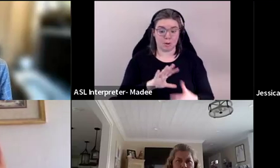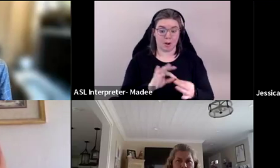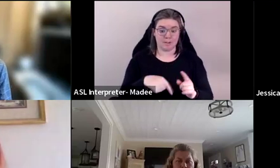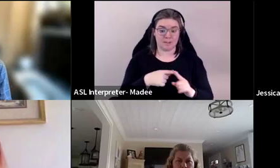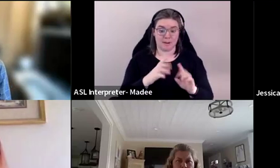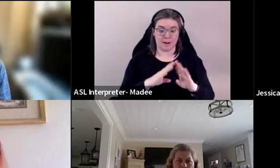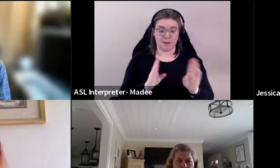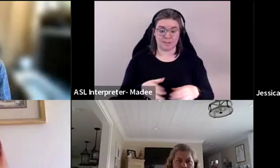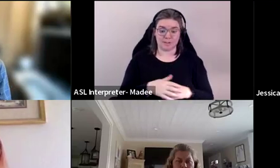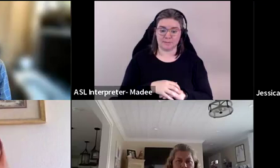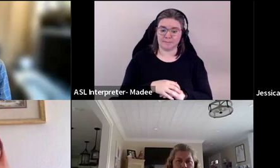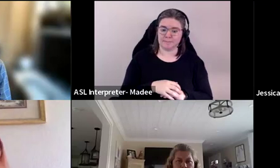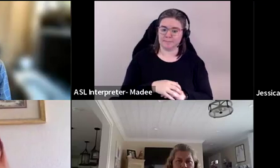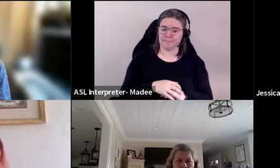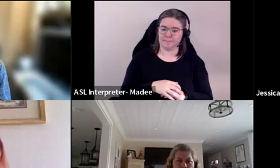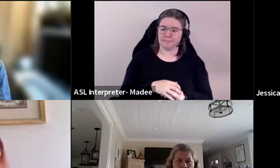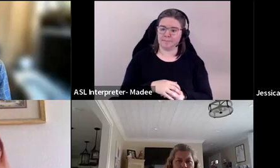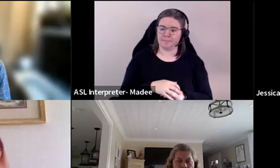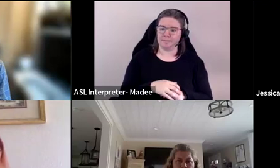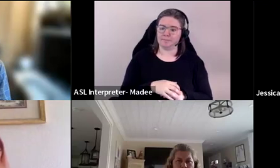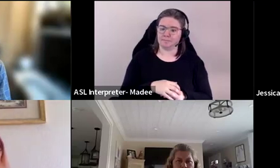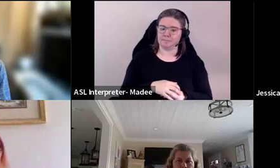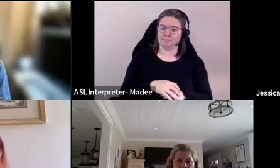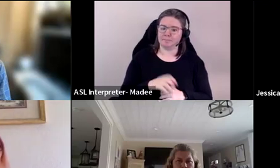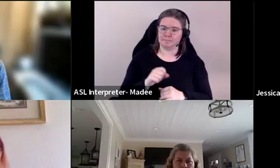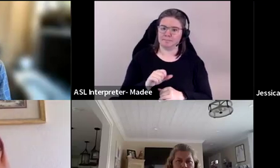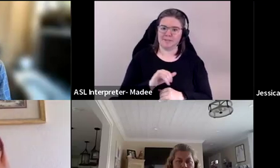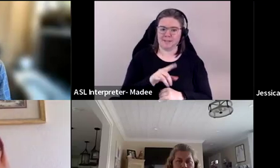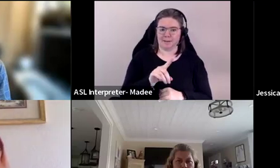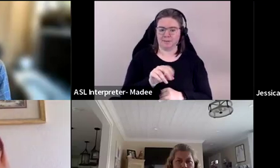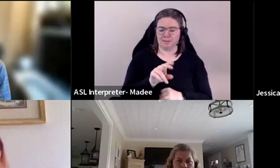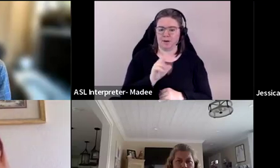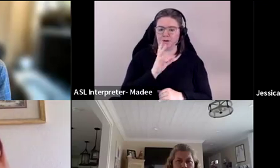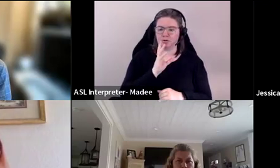Joan LaBelle: I was just gonna say, kinda piggybacking, Don, what you were talking about, that there's not enough.